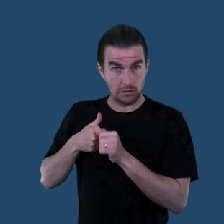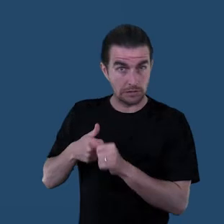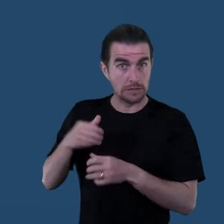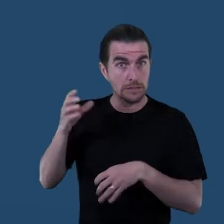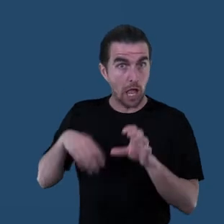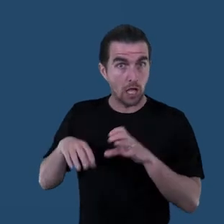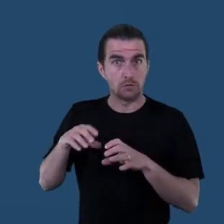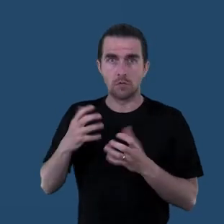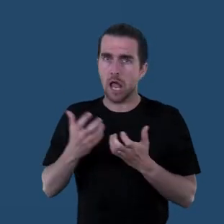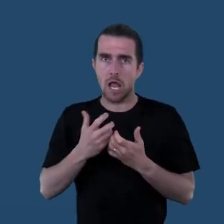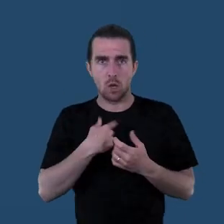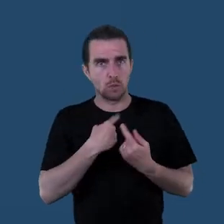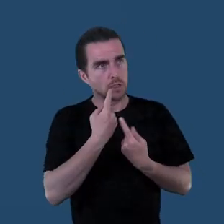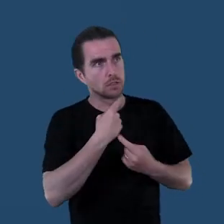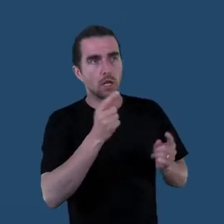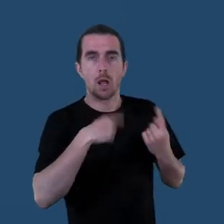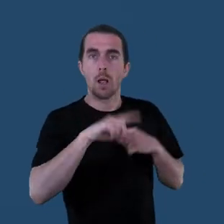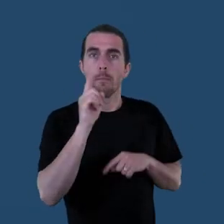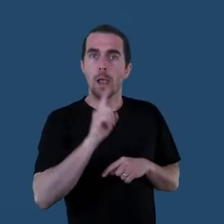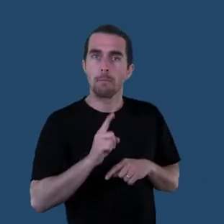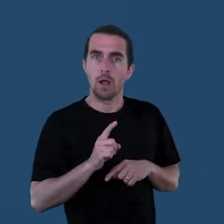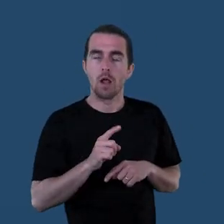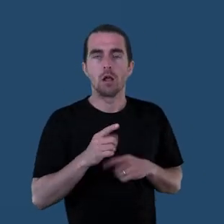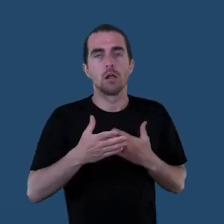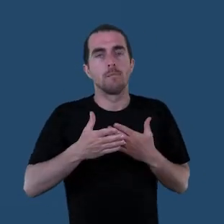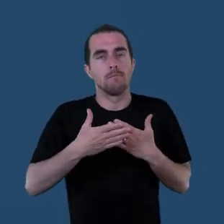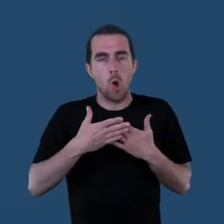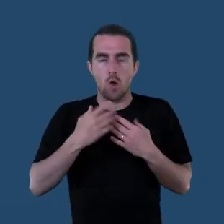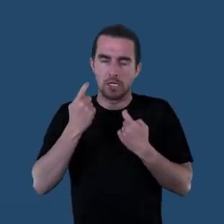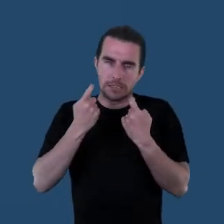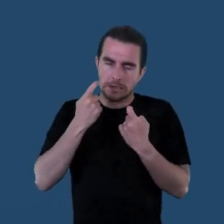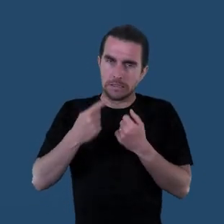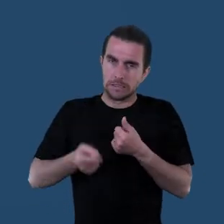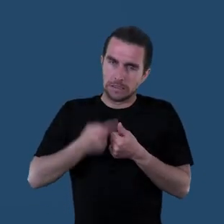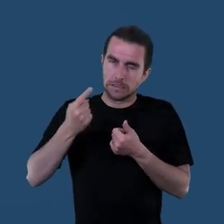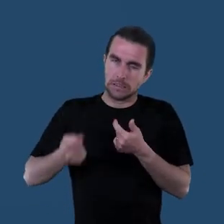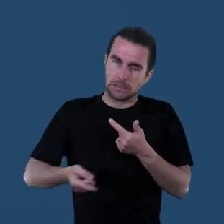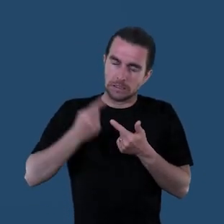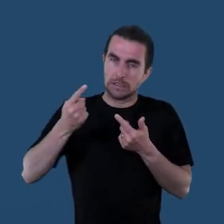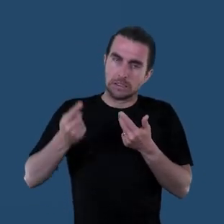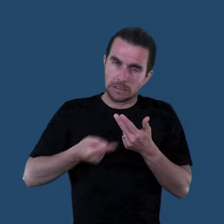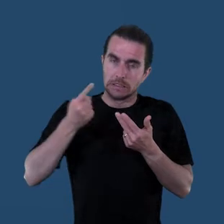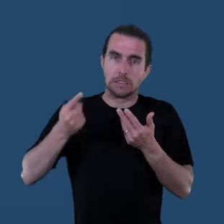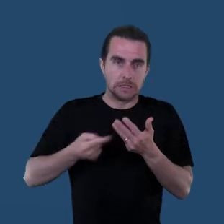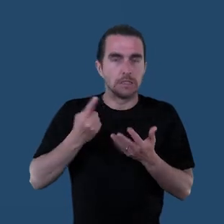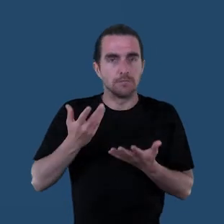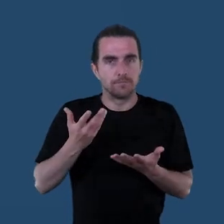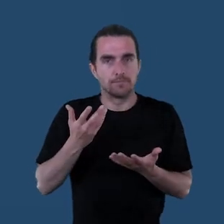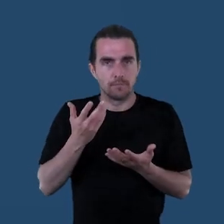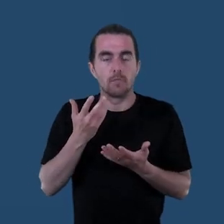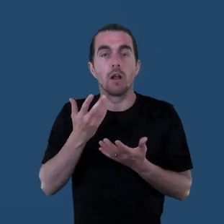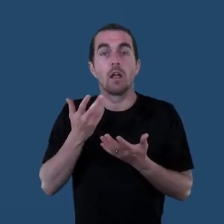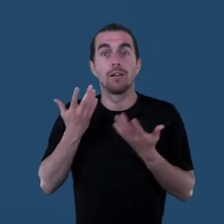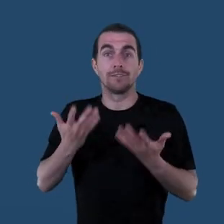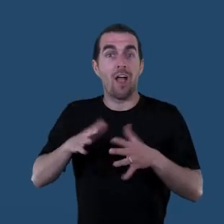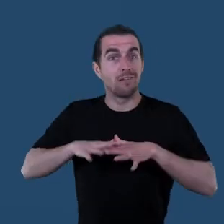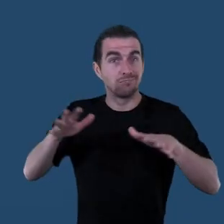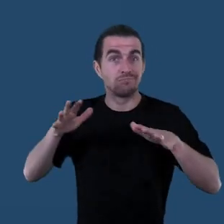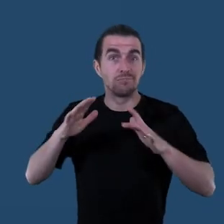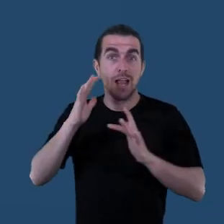How are we talking to the public about it? So it's much more considered. And I think, now we're in a world of digitalization